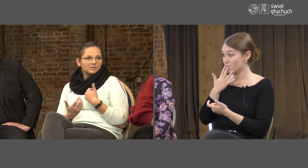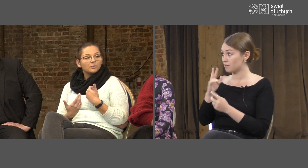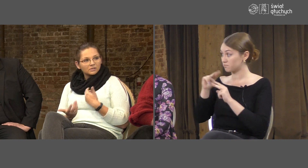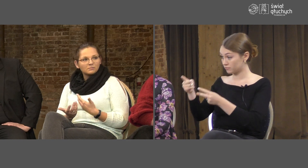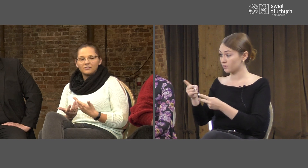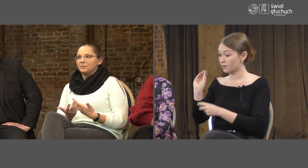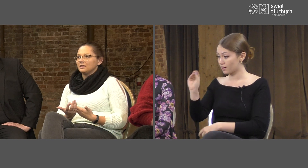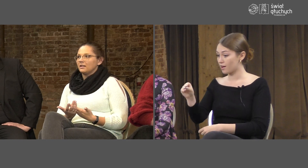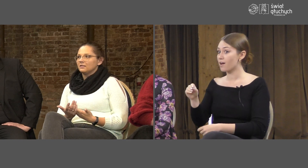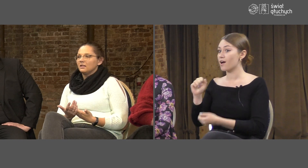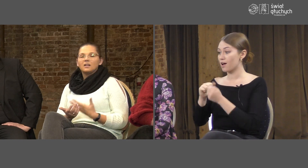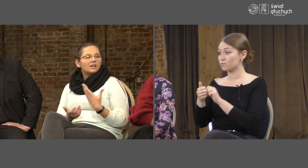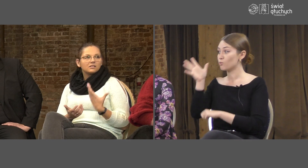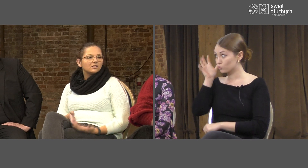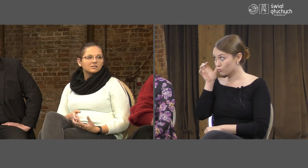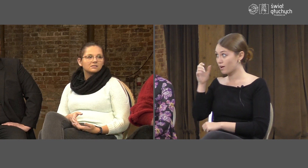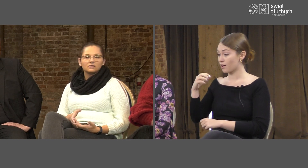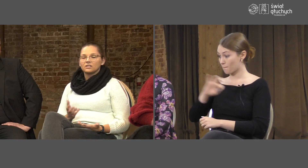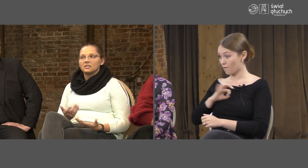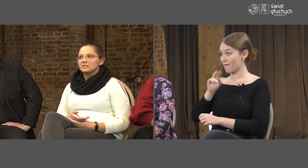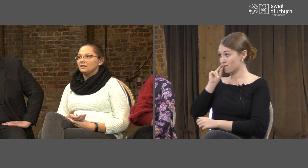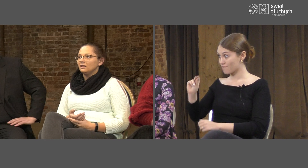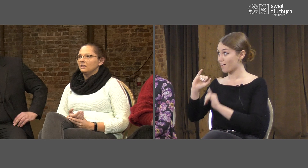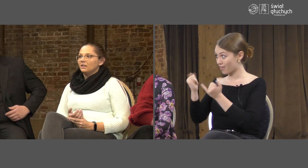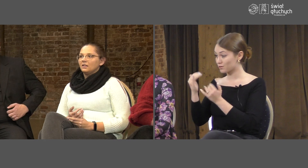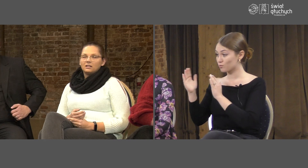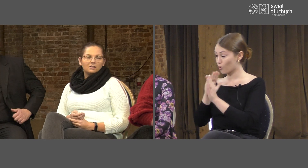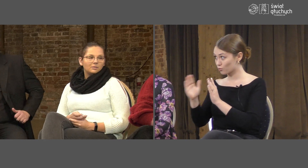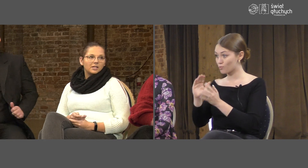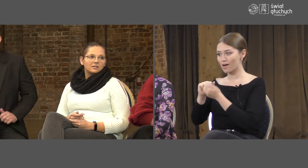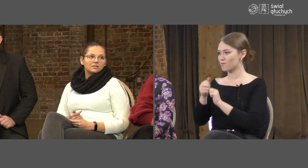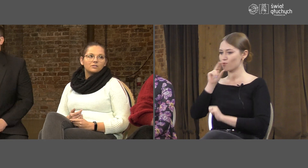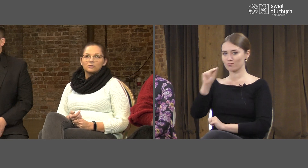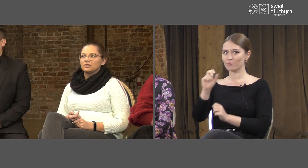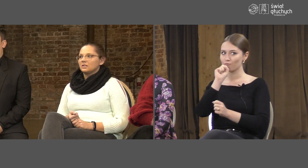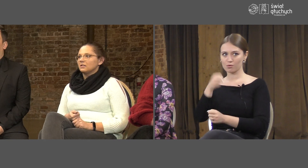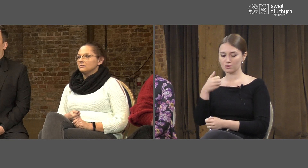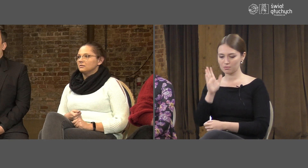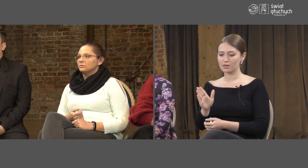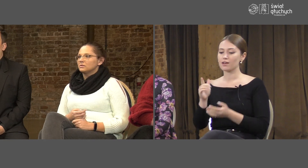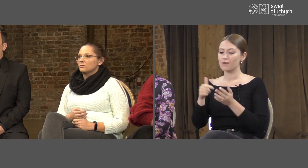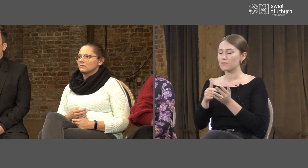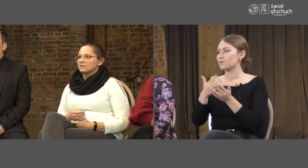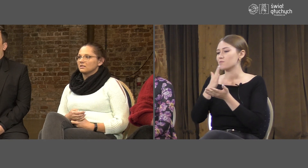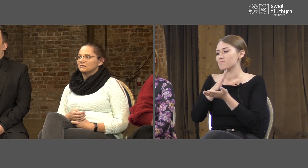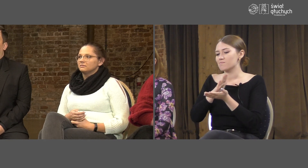or we don’t talk at all." But it’s also a lack of awareness on the part of hearing people,